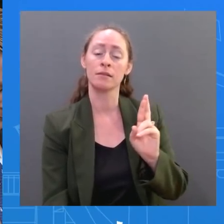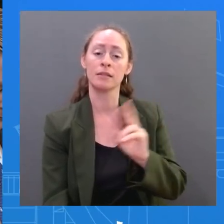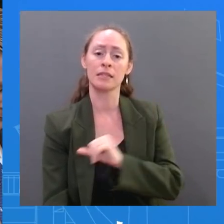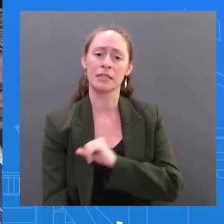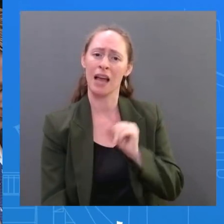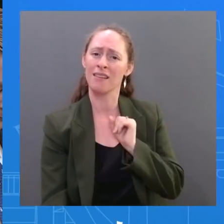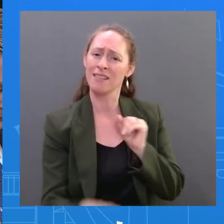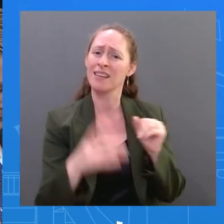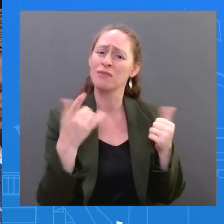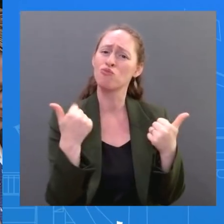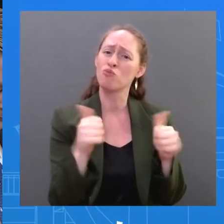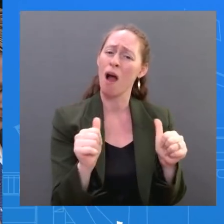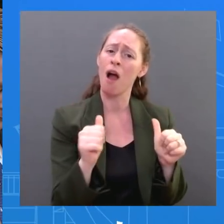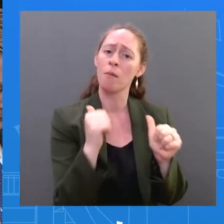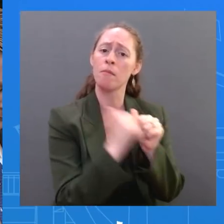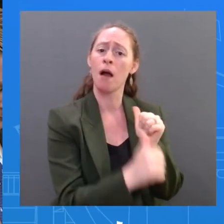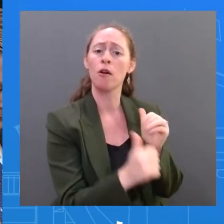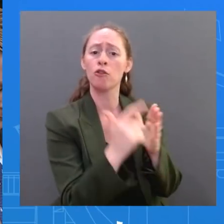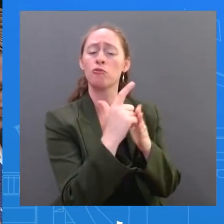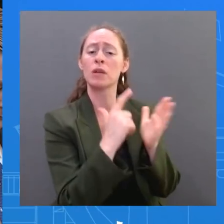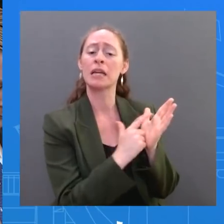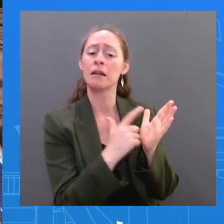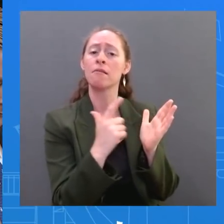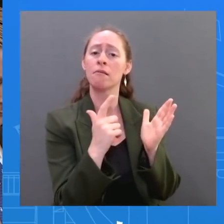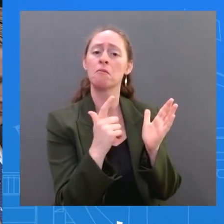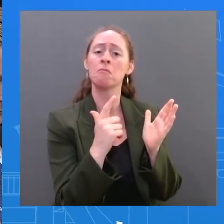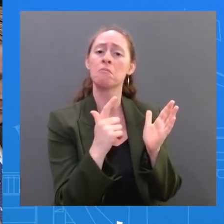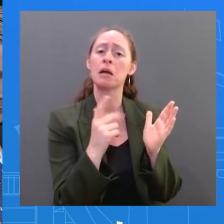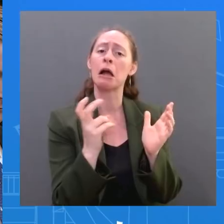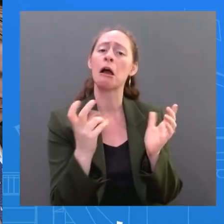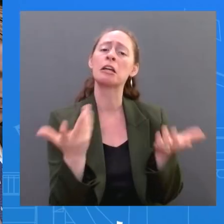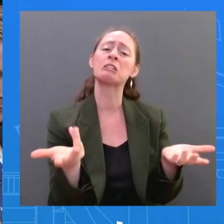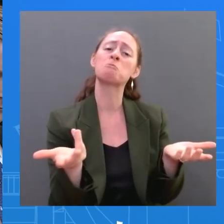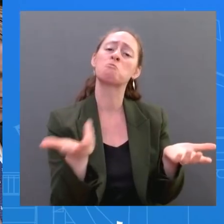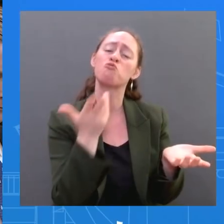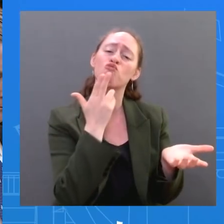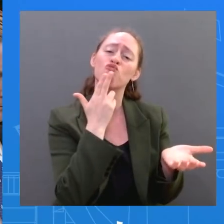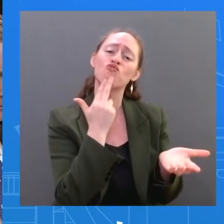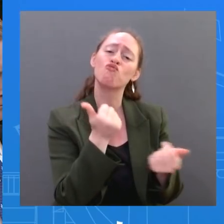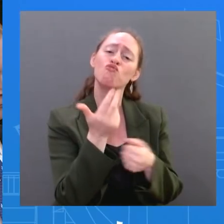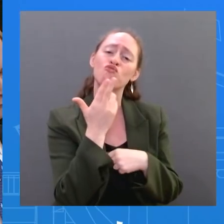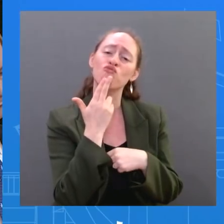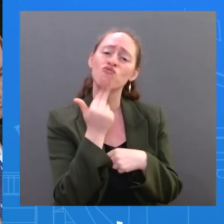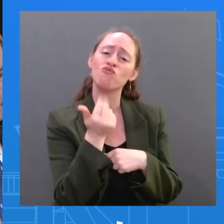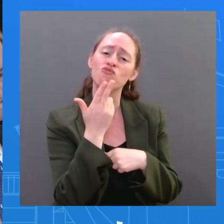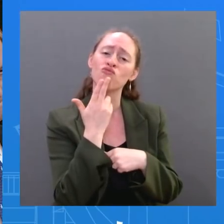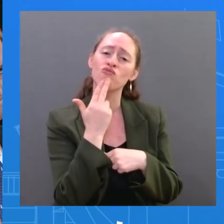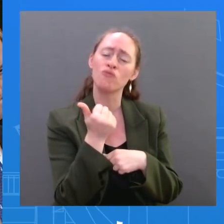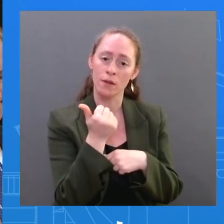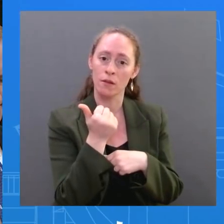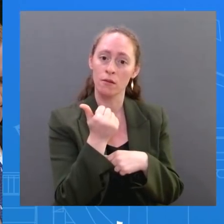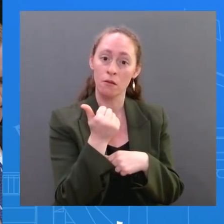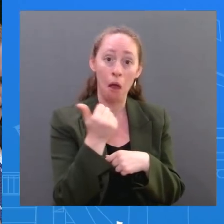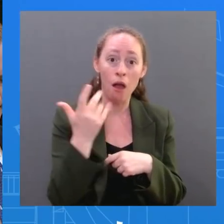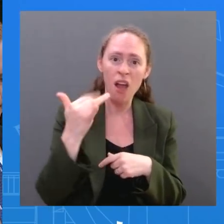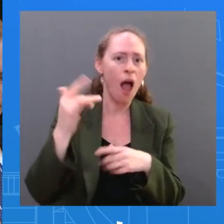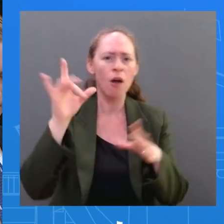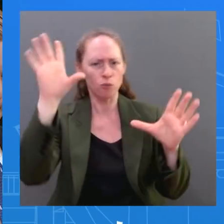a reported case of a rape survivor that had to go across state lines. Is the administration at all interested in engaging with Republicans